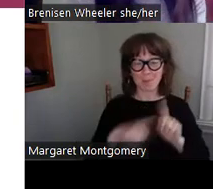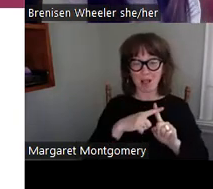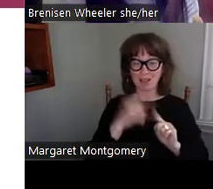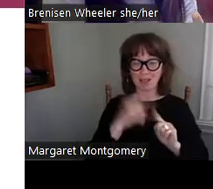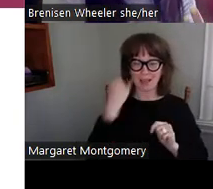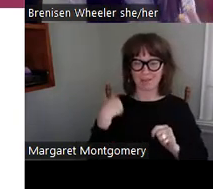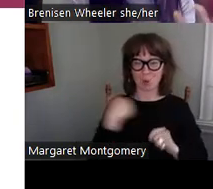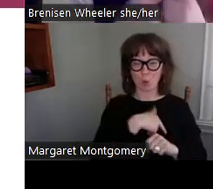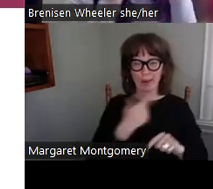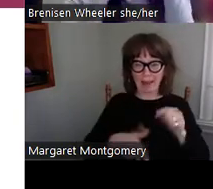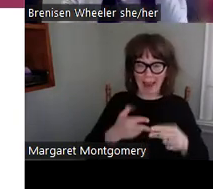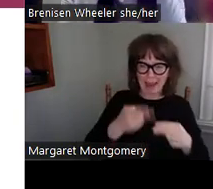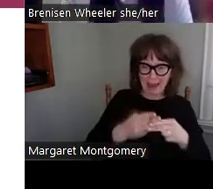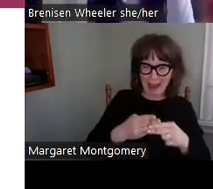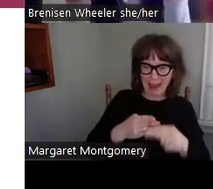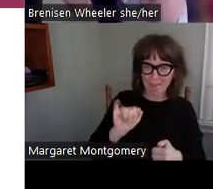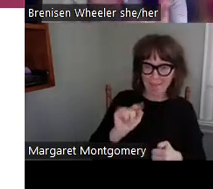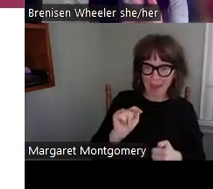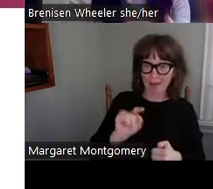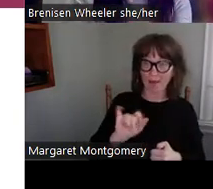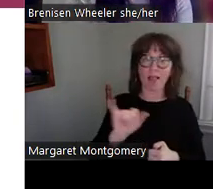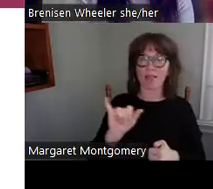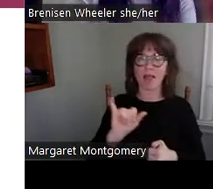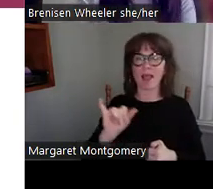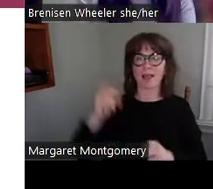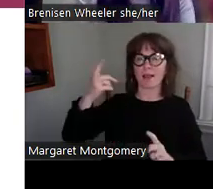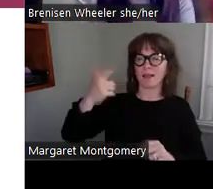I just talked about we might not say, Oh, my friends, experiencing the strategic intensity